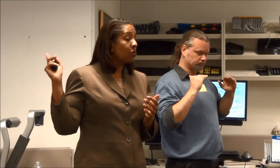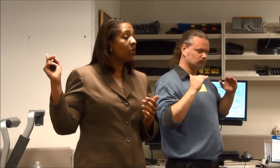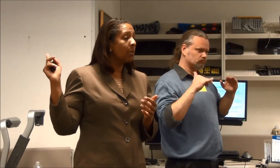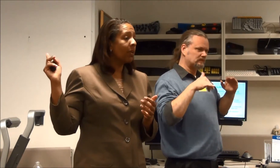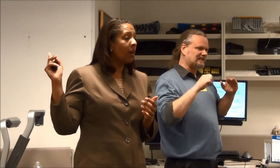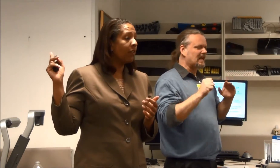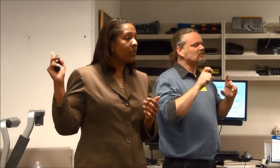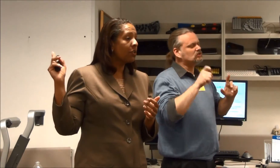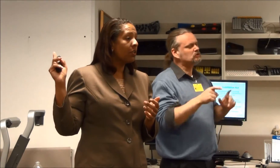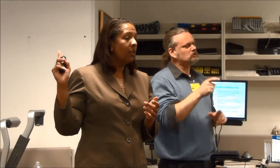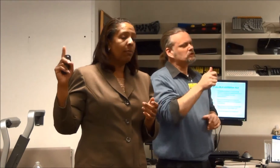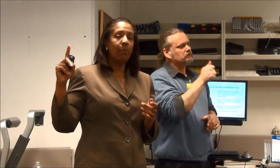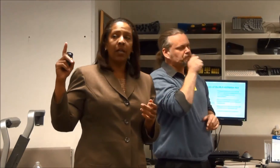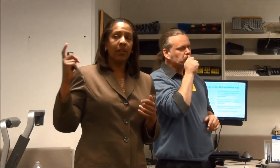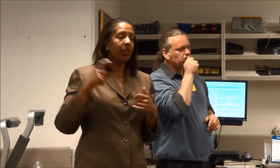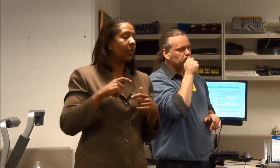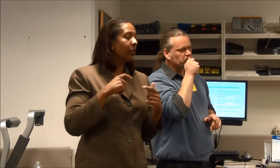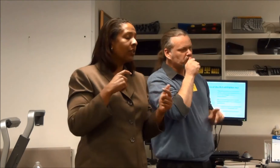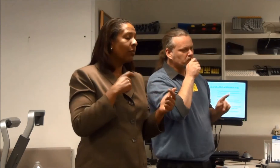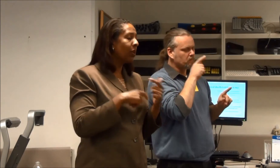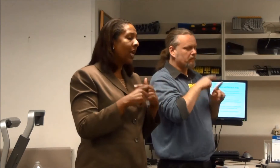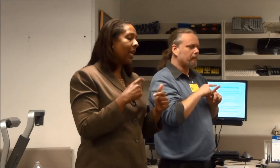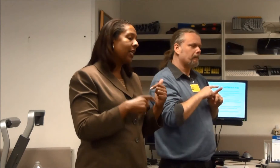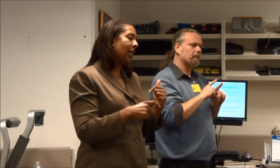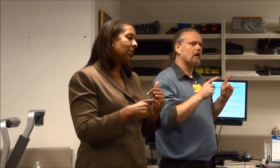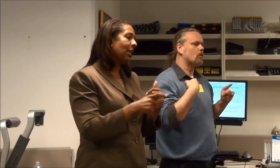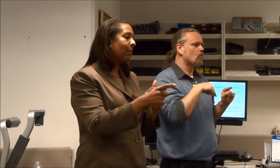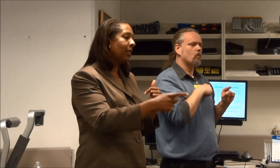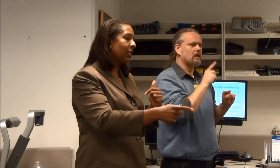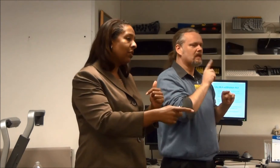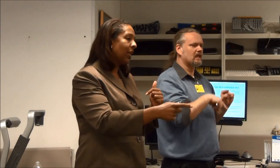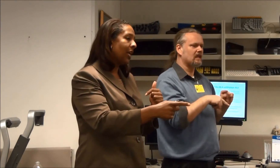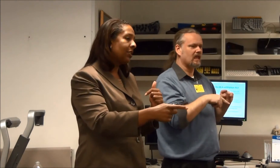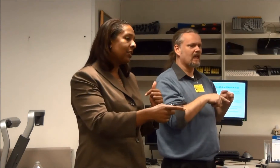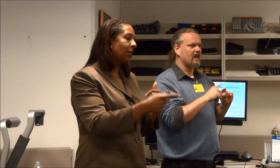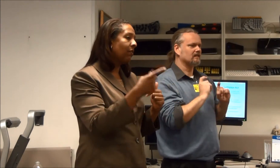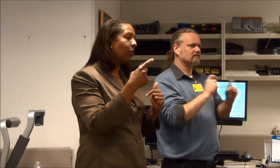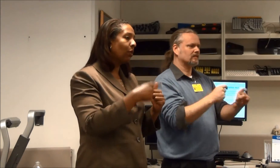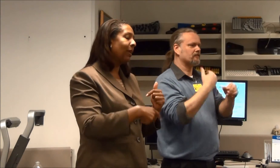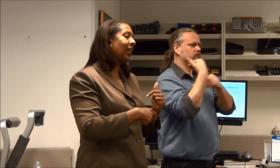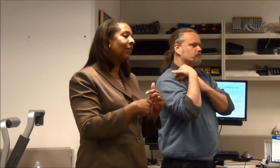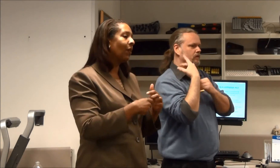you should keep it confidential, but we can't attach liability to the Agency for the behavior